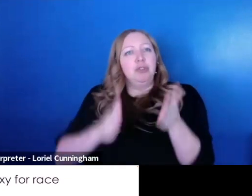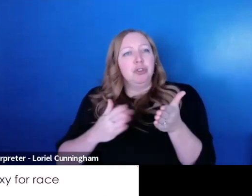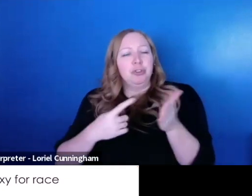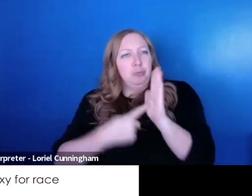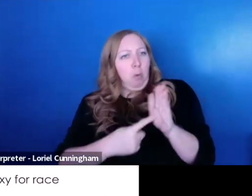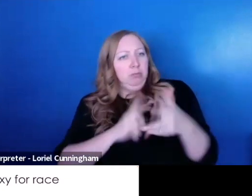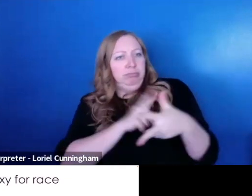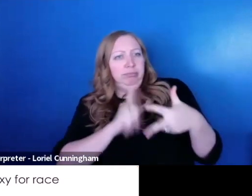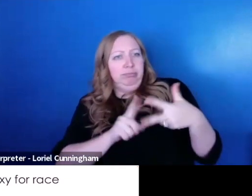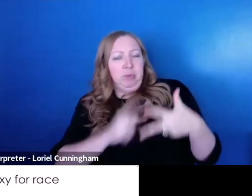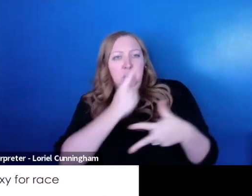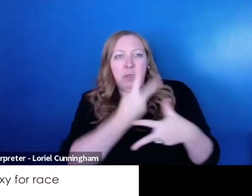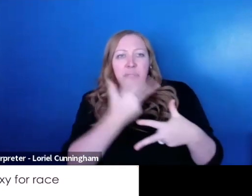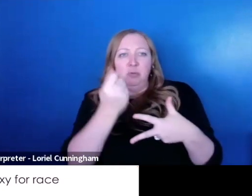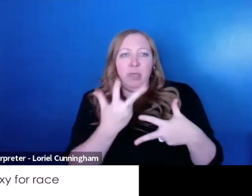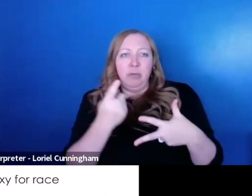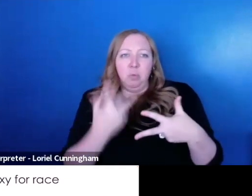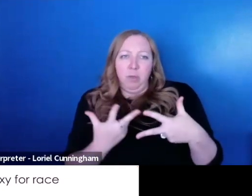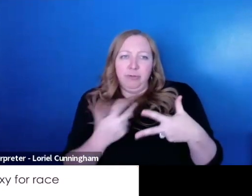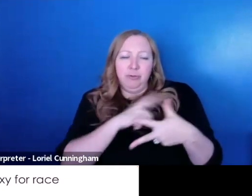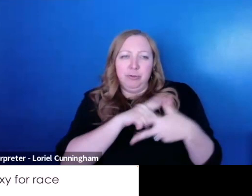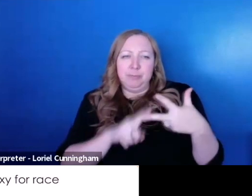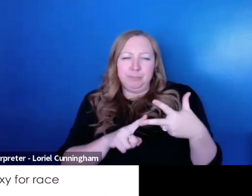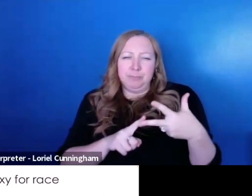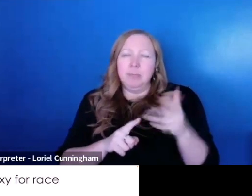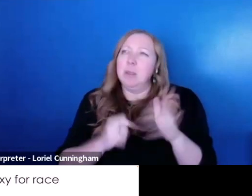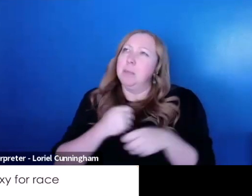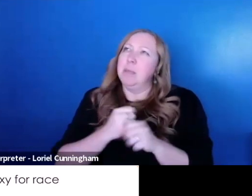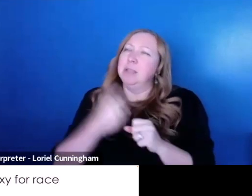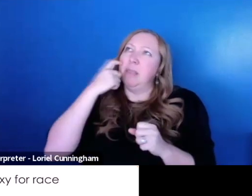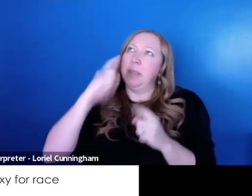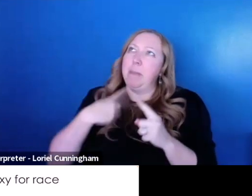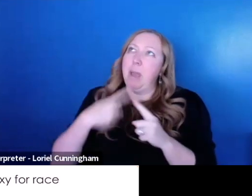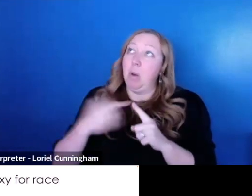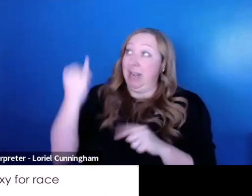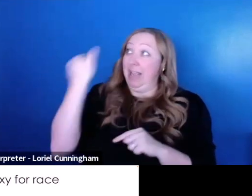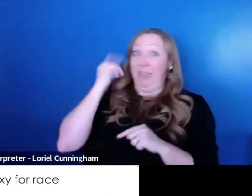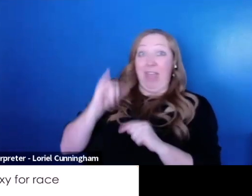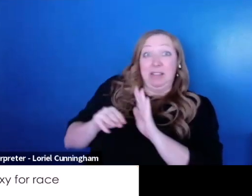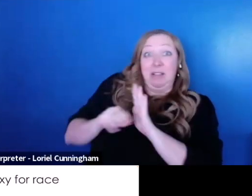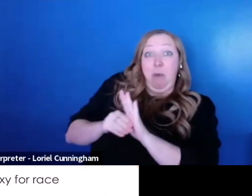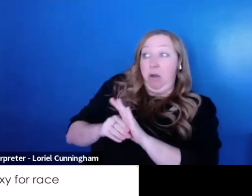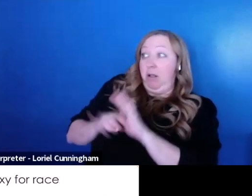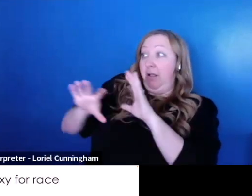think about, if that's the model of this group, that they may actually be the model of a lot of other groups. And that